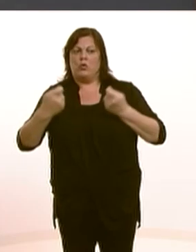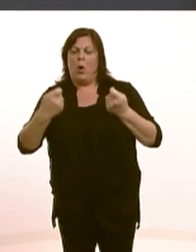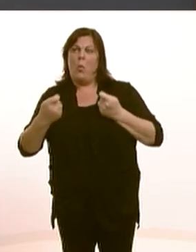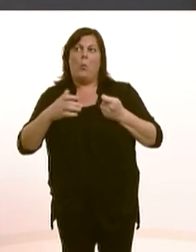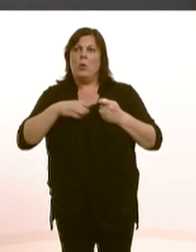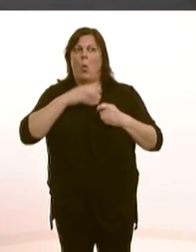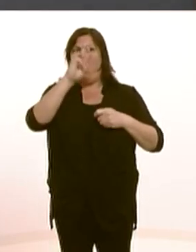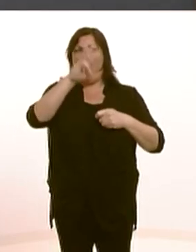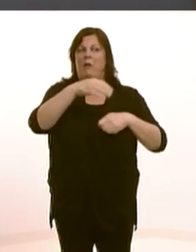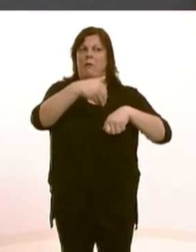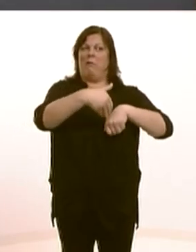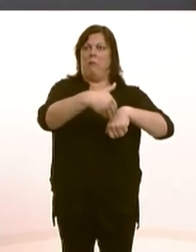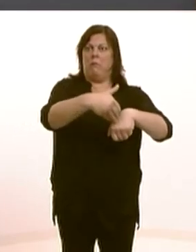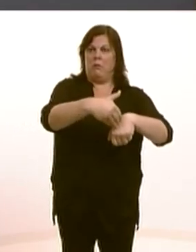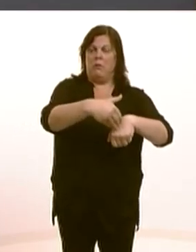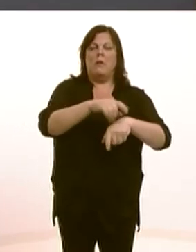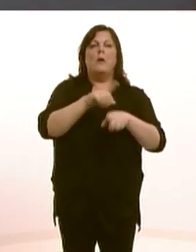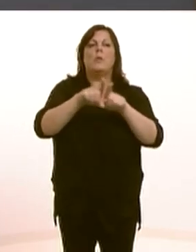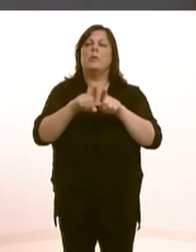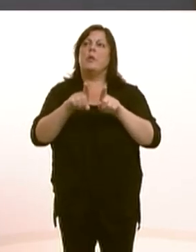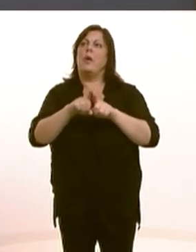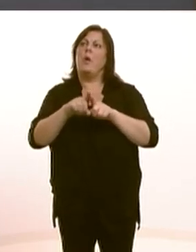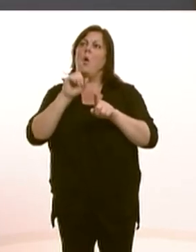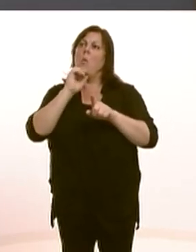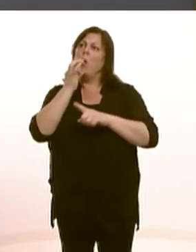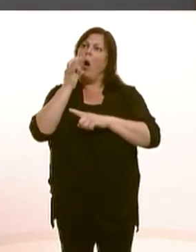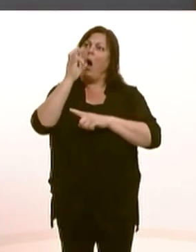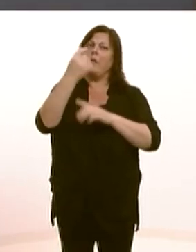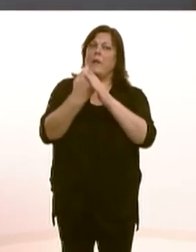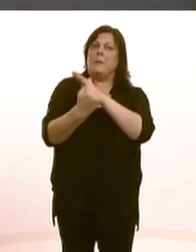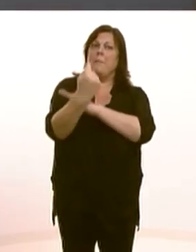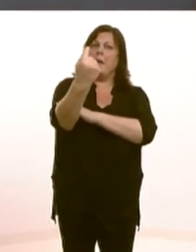Will you press for independent arbitration to resolve disputes with the Treasury?